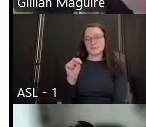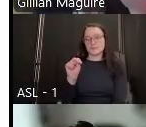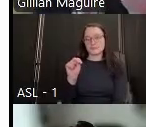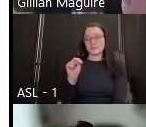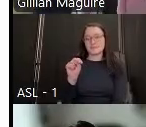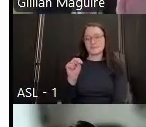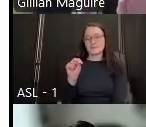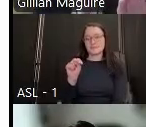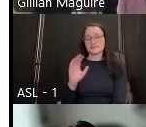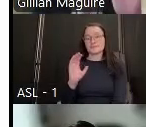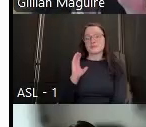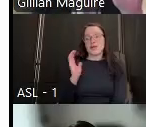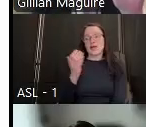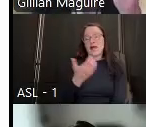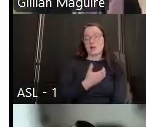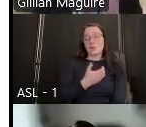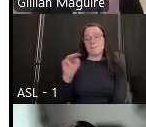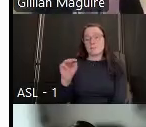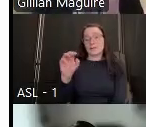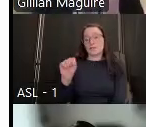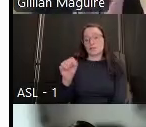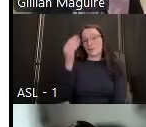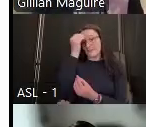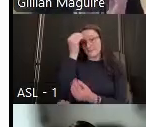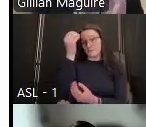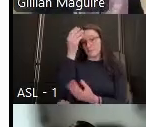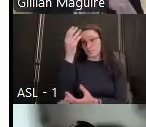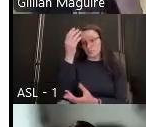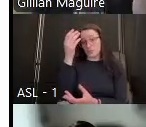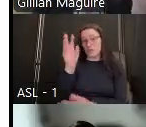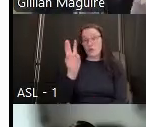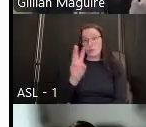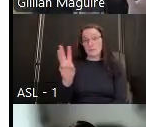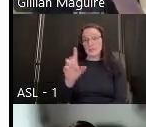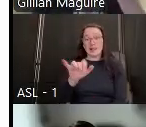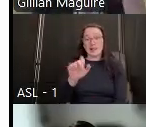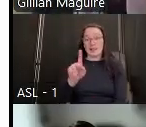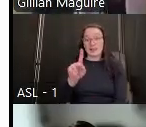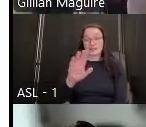to the Microsoft information um the Microsoft website, it's public facing. Everything on there